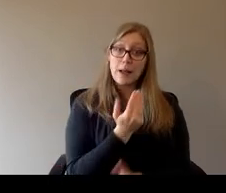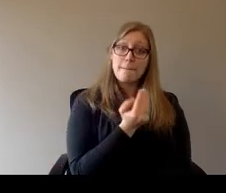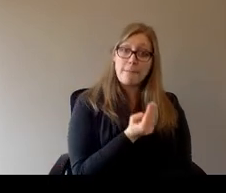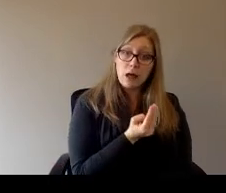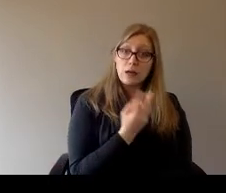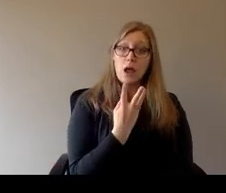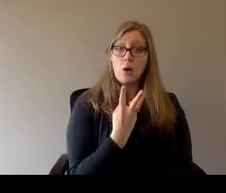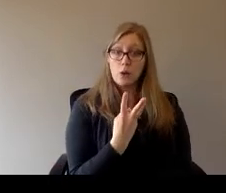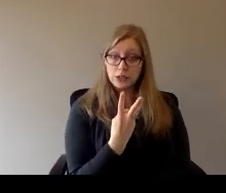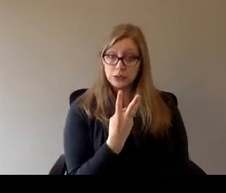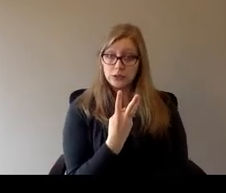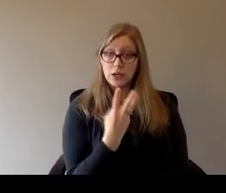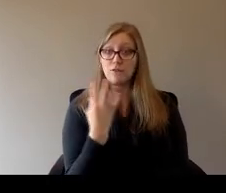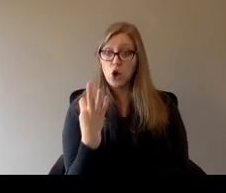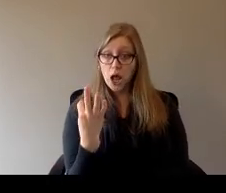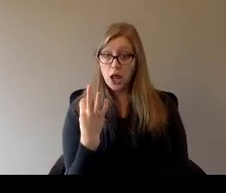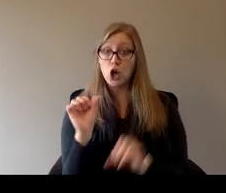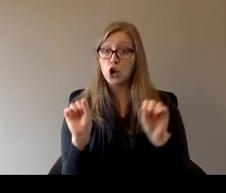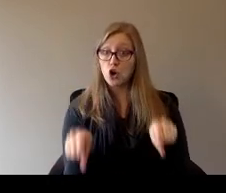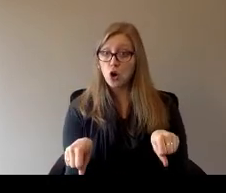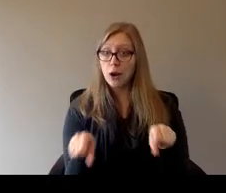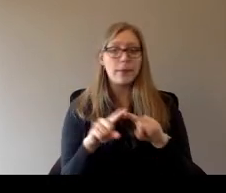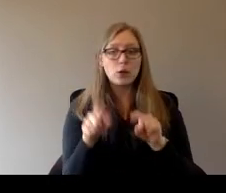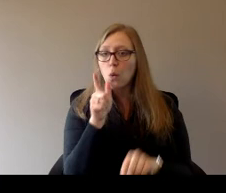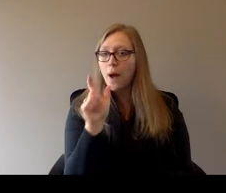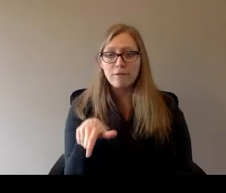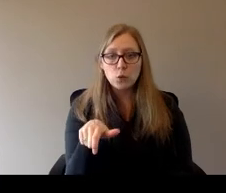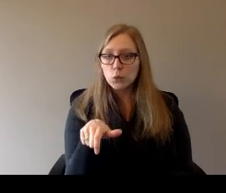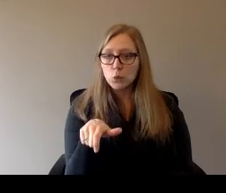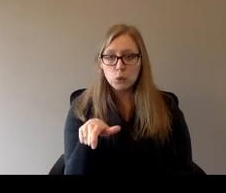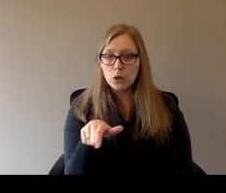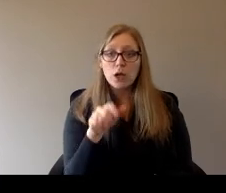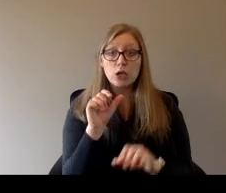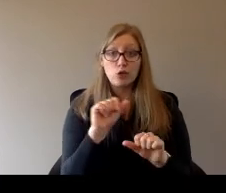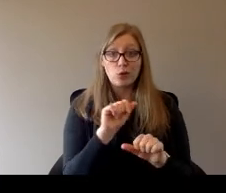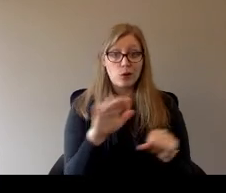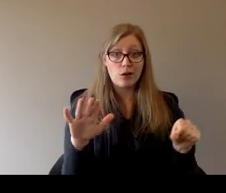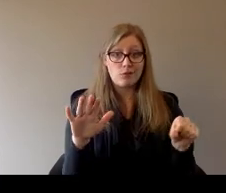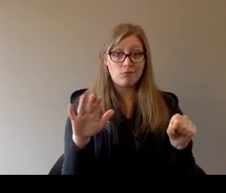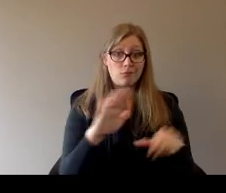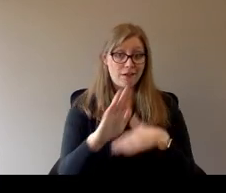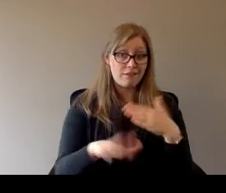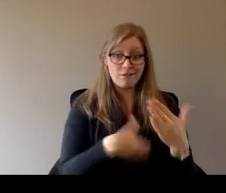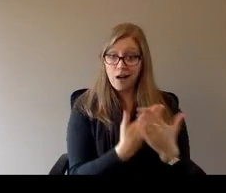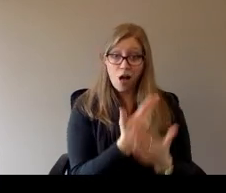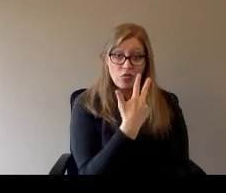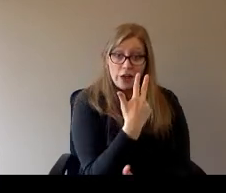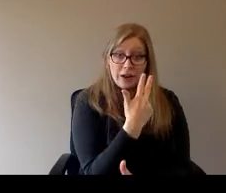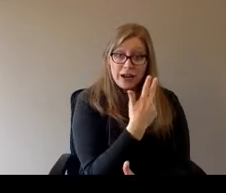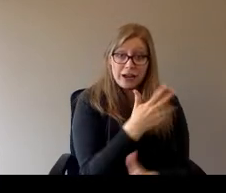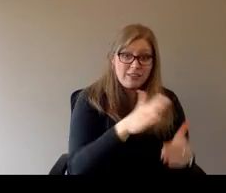Wednesday, Friday, but you don't need to. You could complete all of them, all three lessons, on Monday if you'd like.